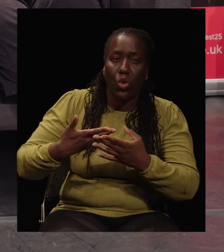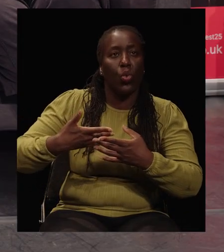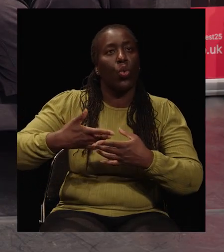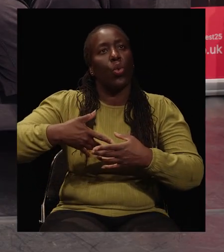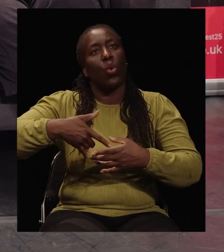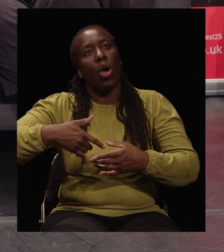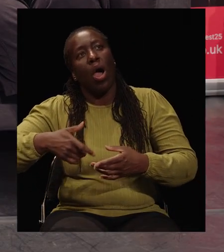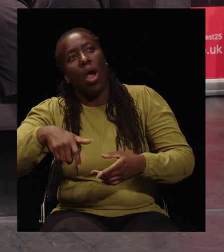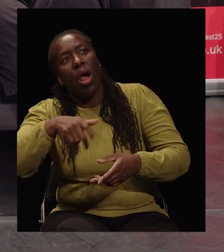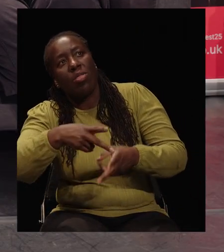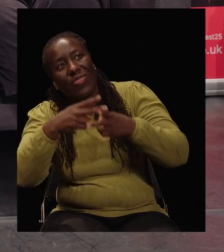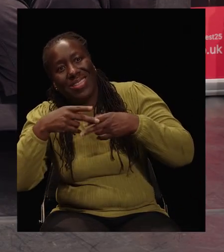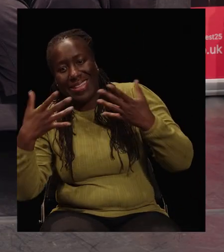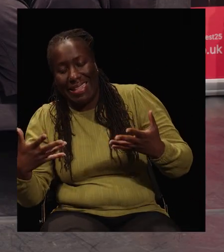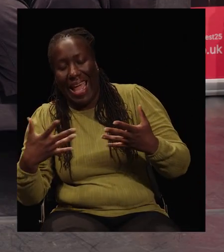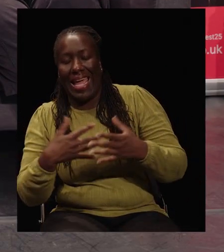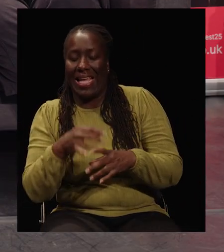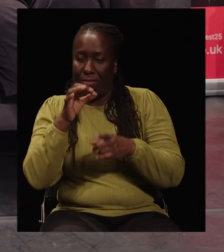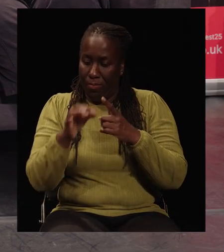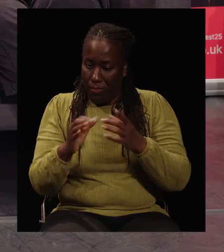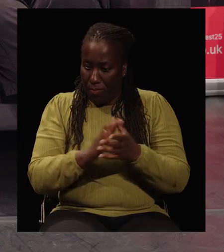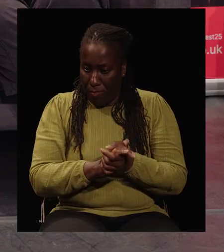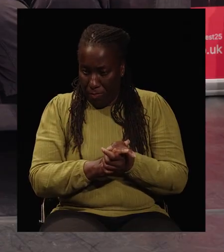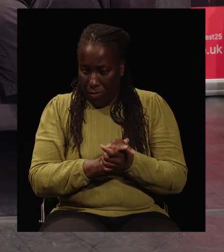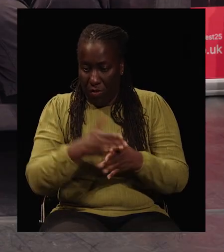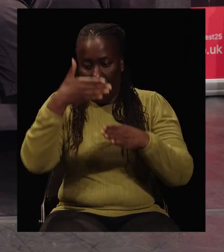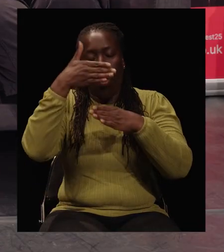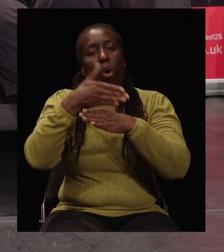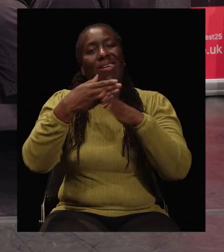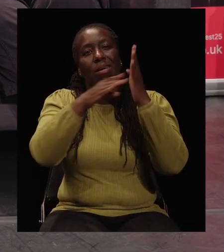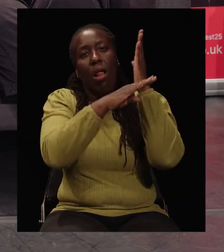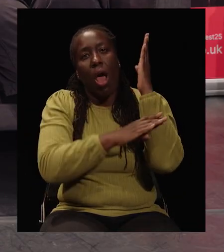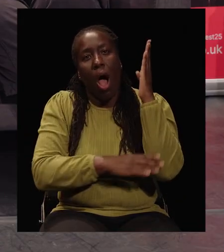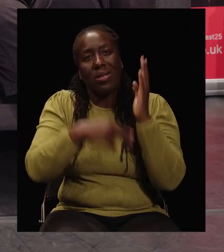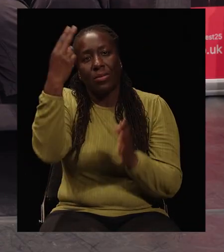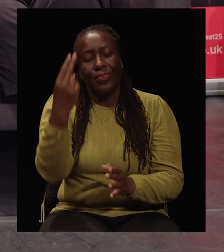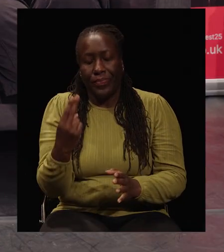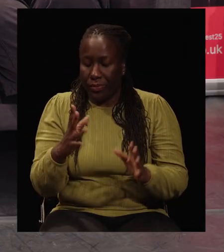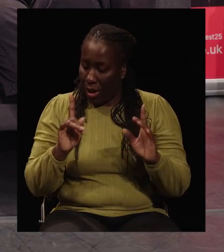and is a particular, I think, thing for working class artists is this felt sense